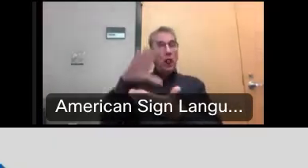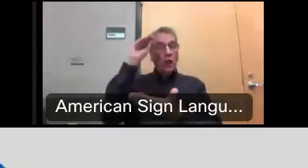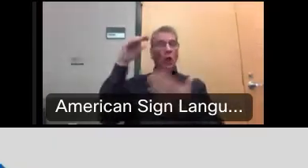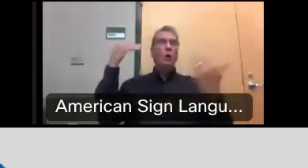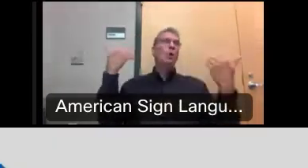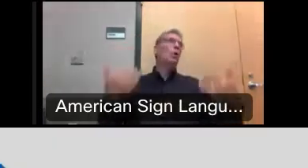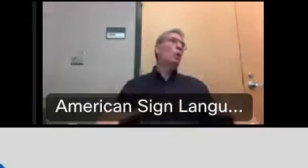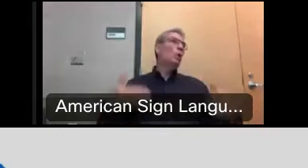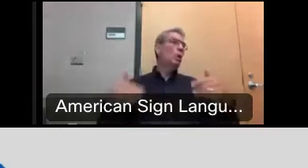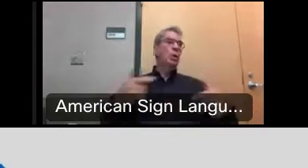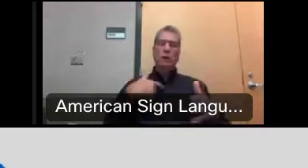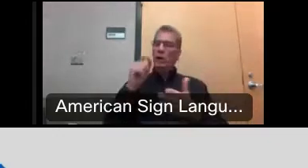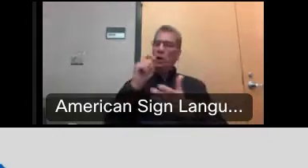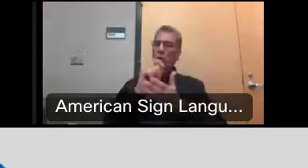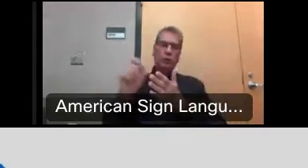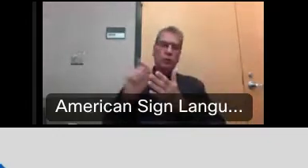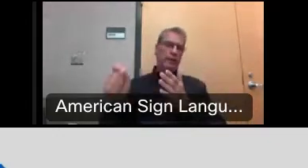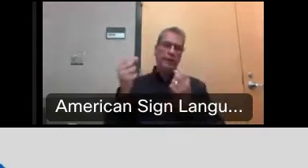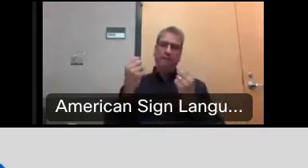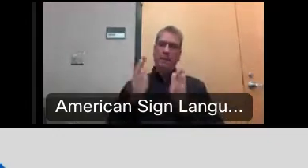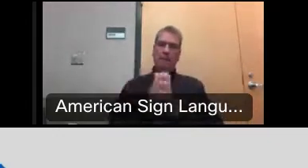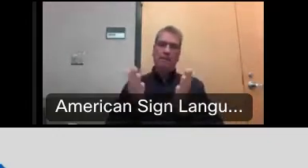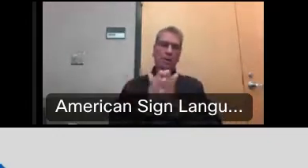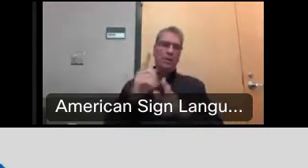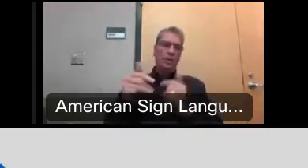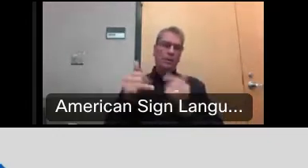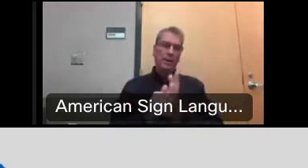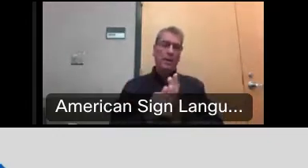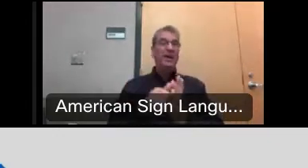We could really write books about that. And again, I would, I would say the biggest